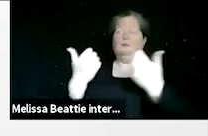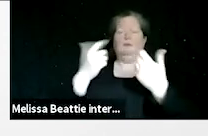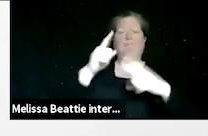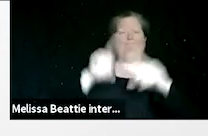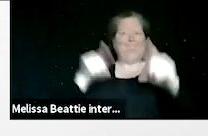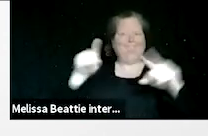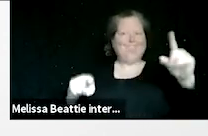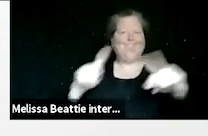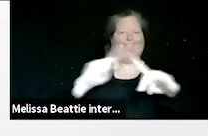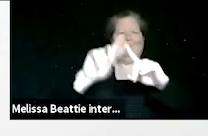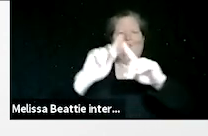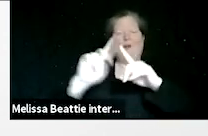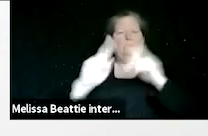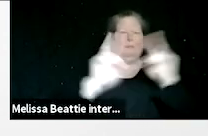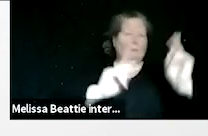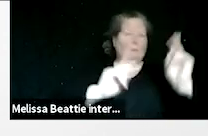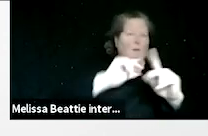um, who are doing security awareness